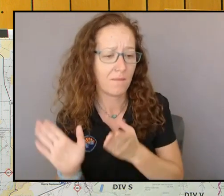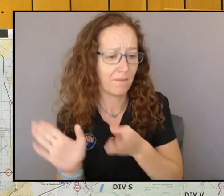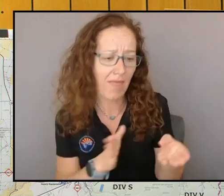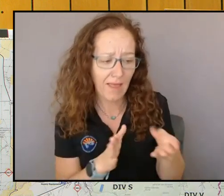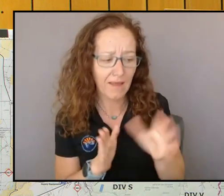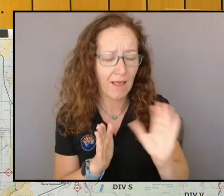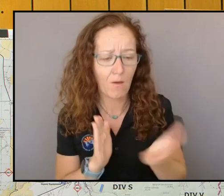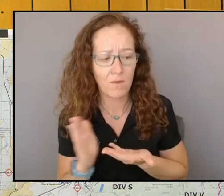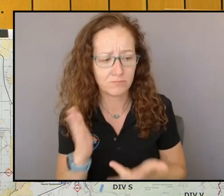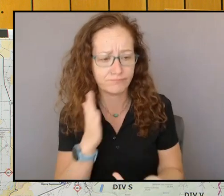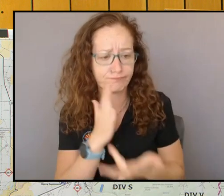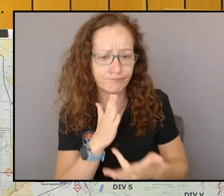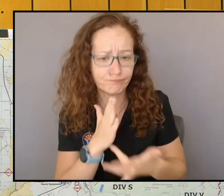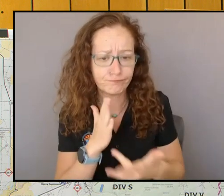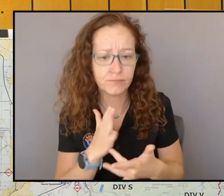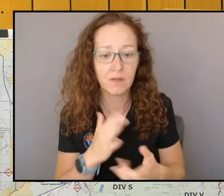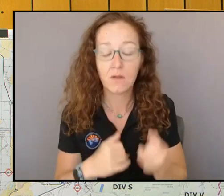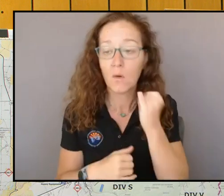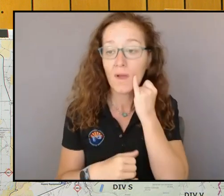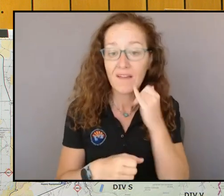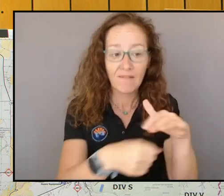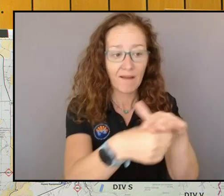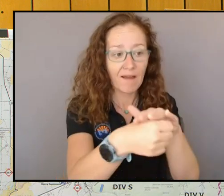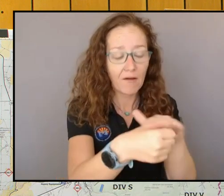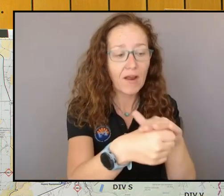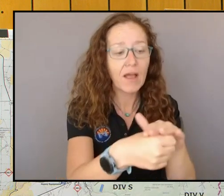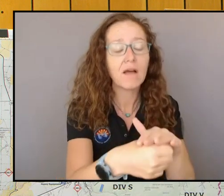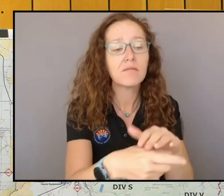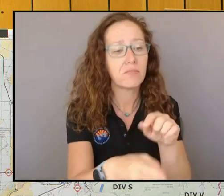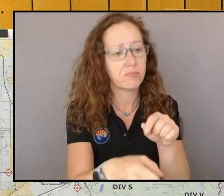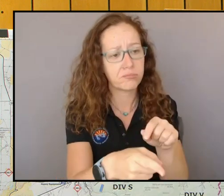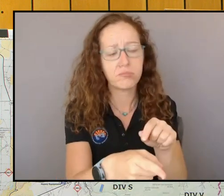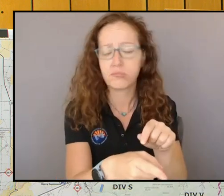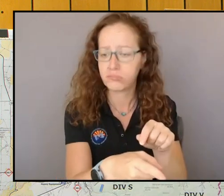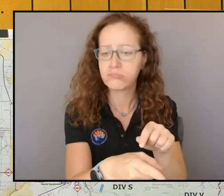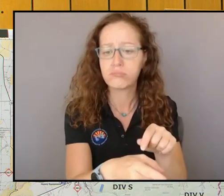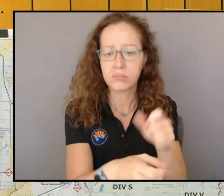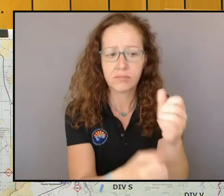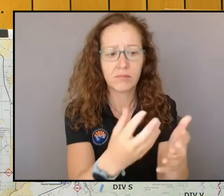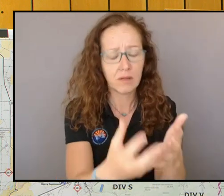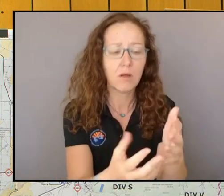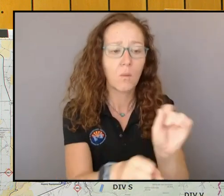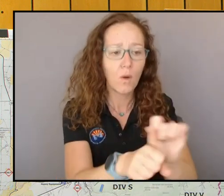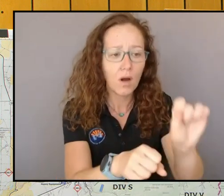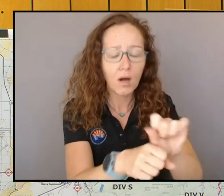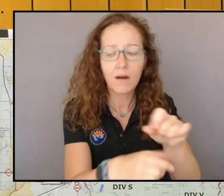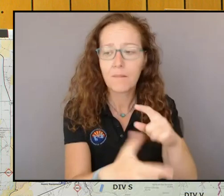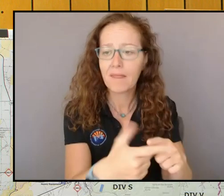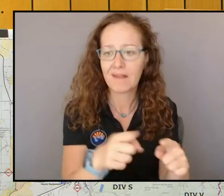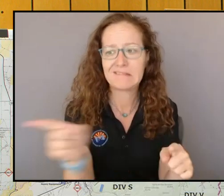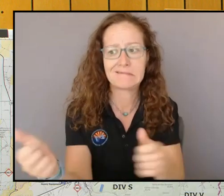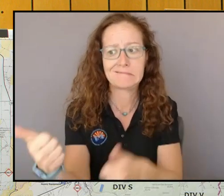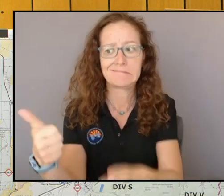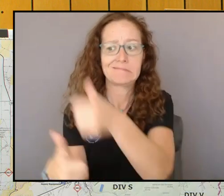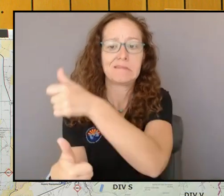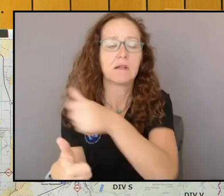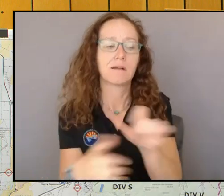priority some place else. We'll disengage around structures when the flaming front hits the fire. So, when the main head